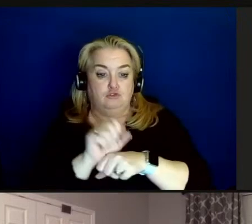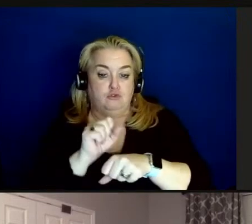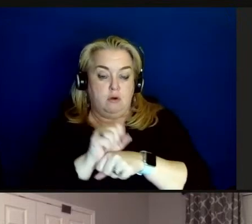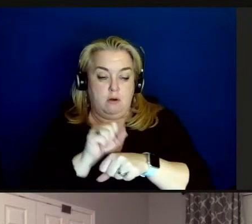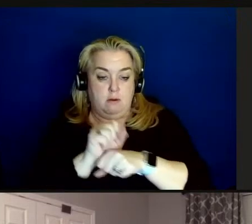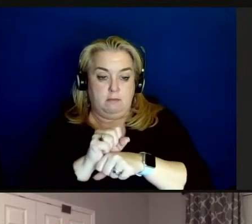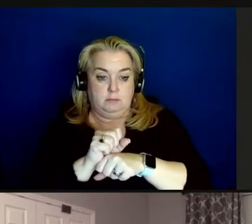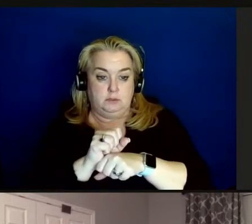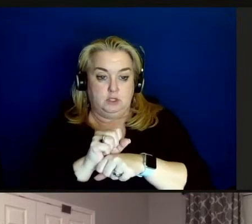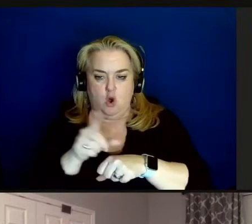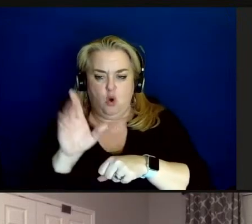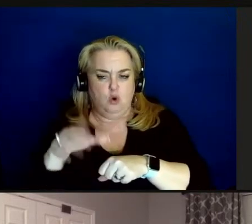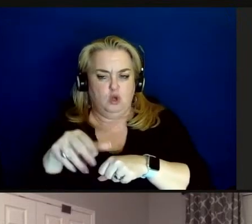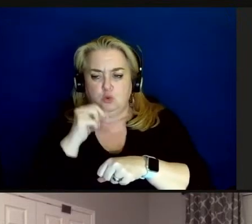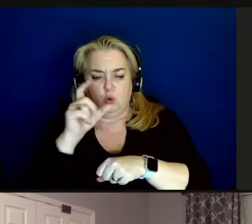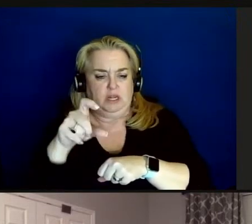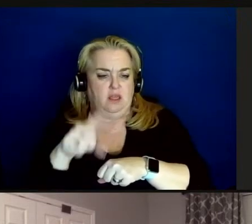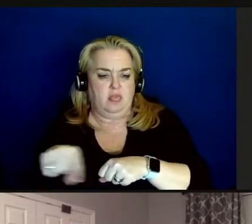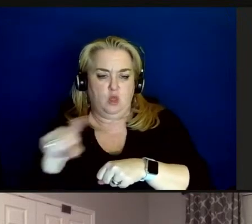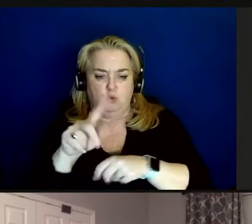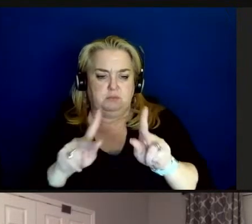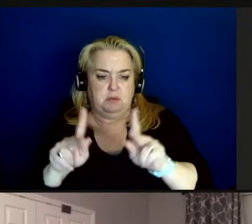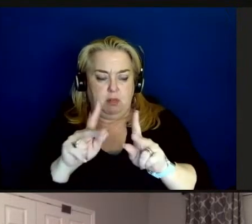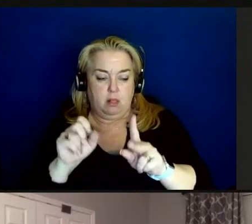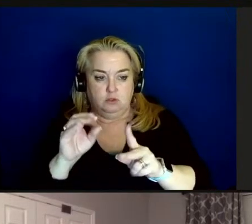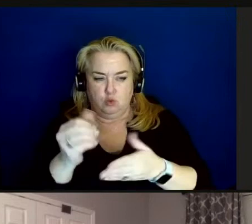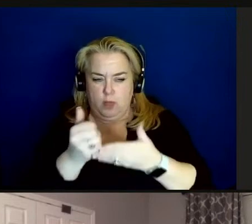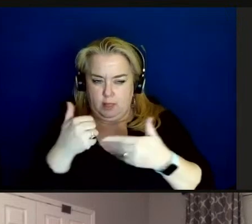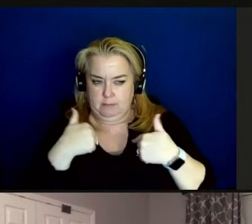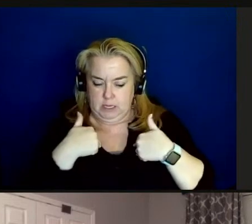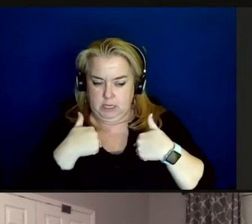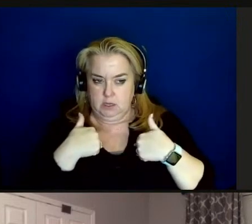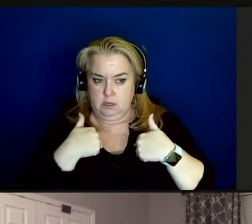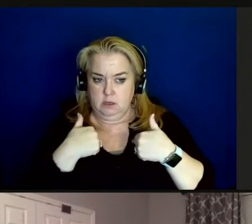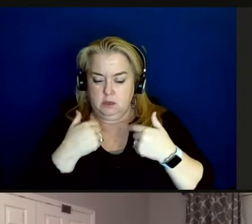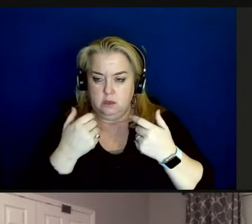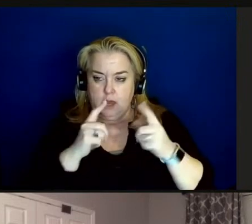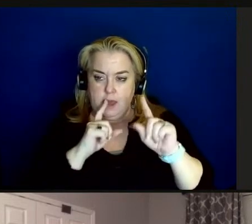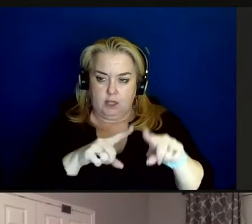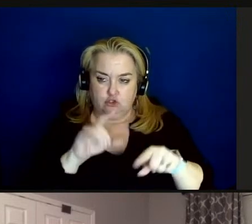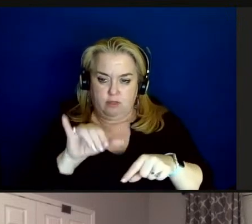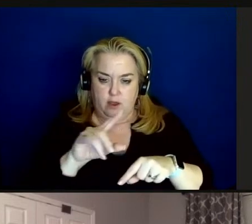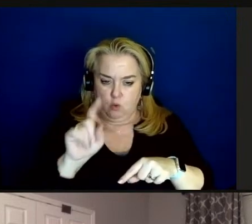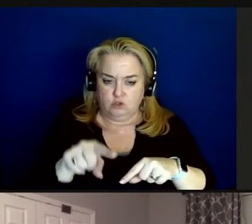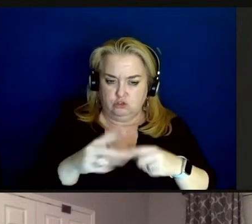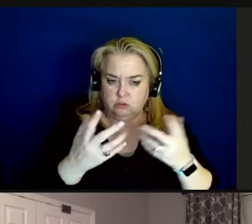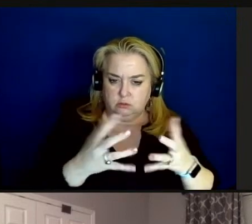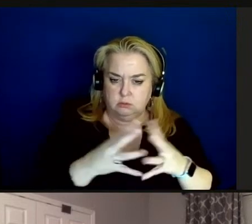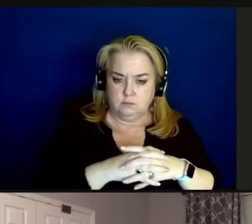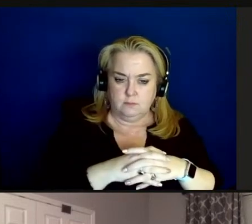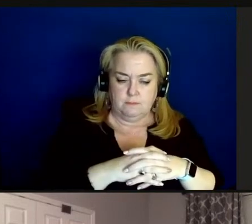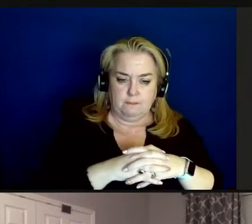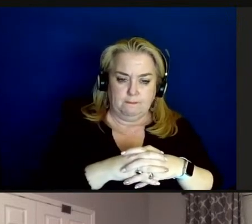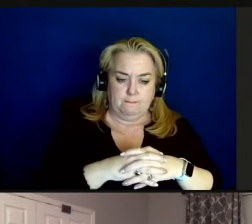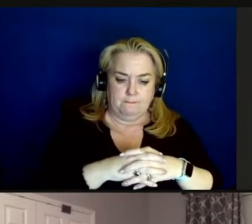THINGS THEY ASK. THEY ALWAYS ASSUME GOVERNMENT IS SITTING ON A PILE OF VACANT